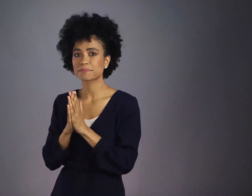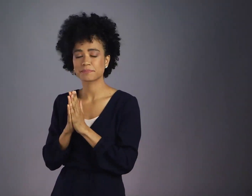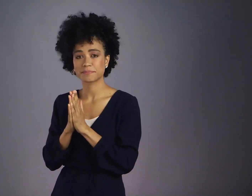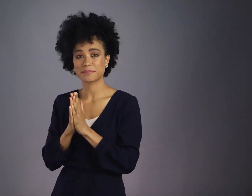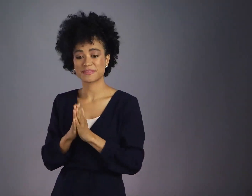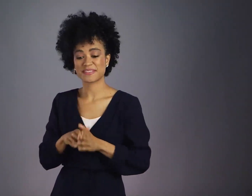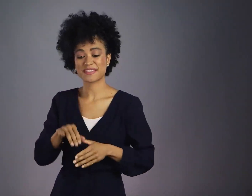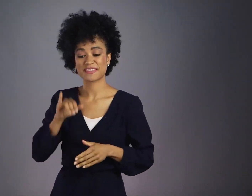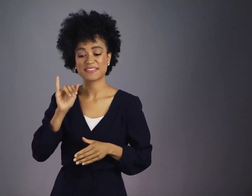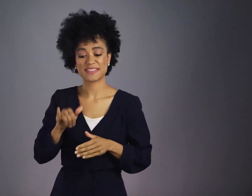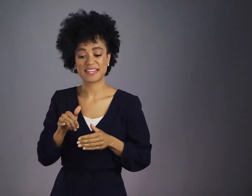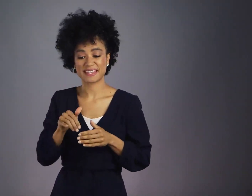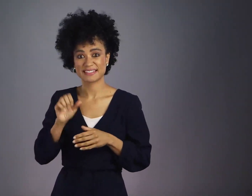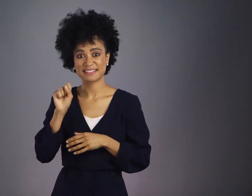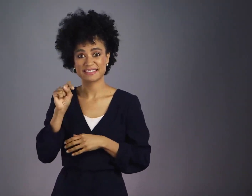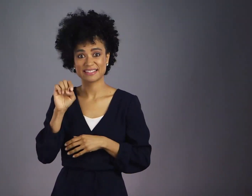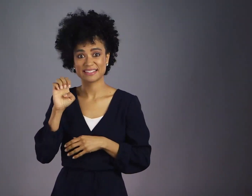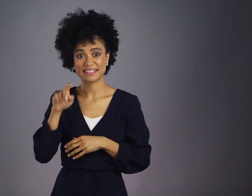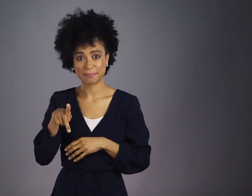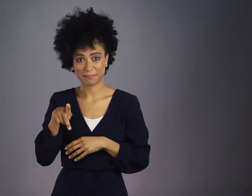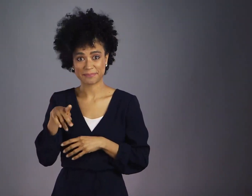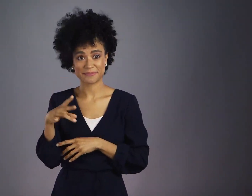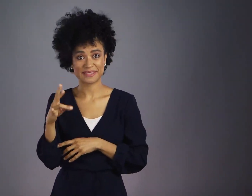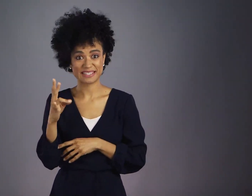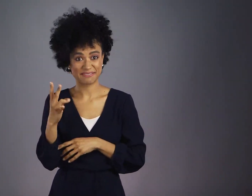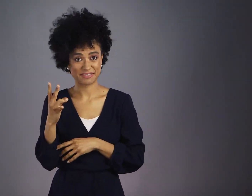We have then completed Step Seven.